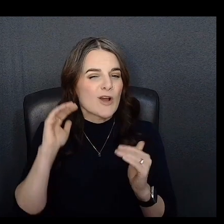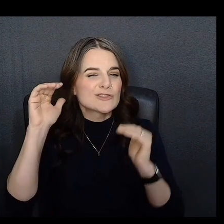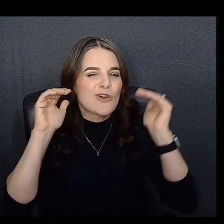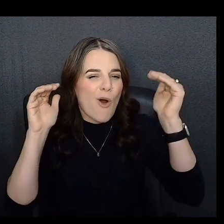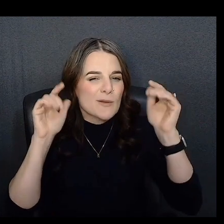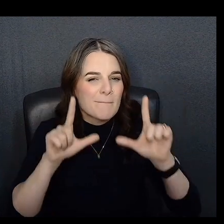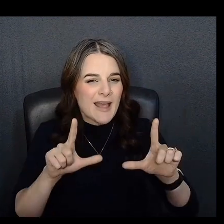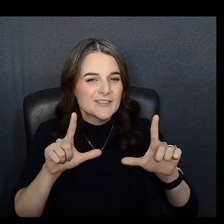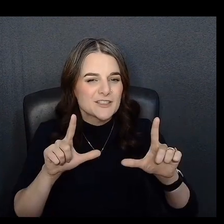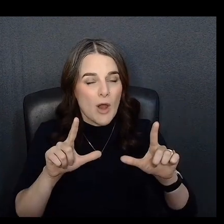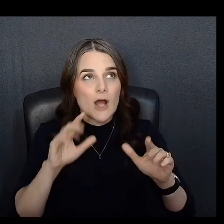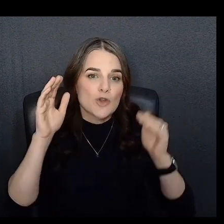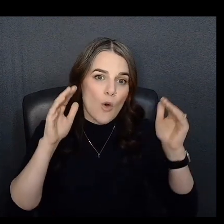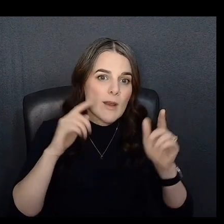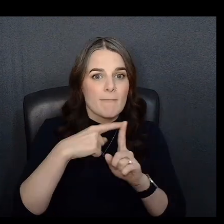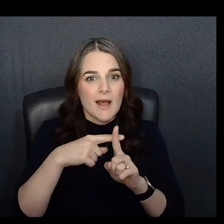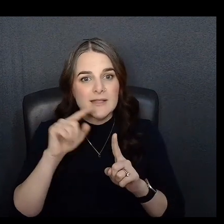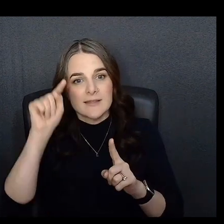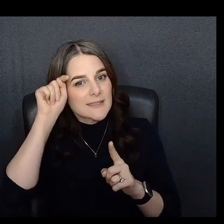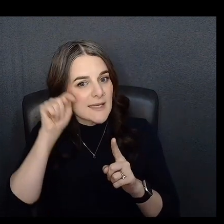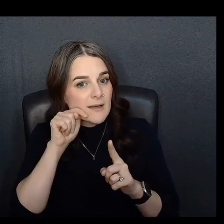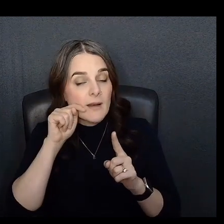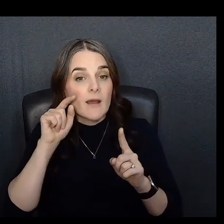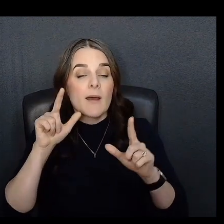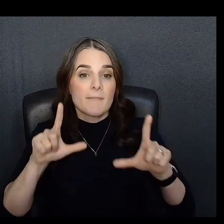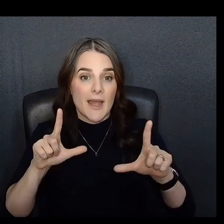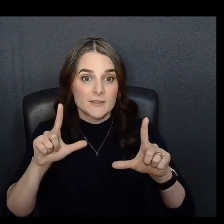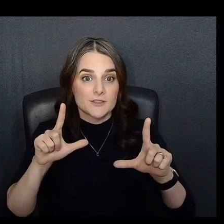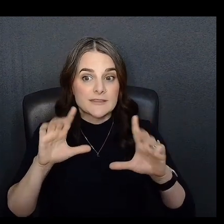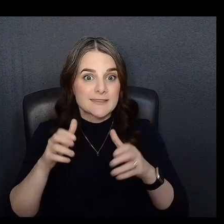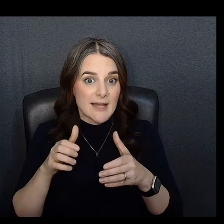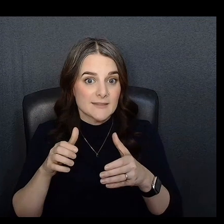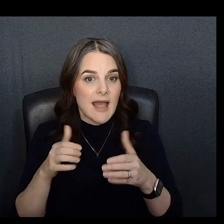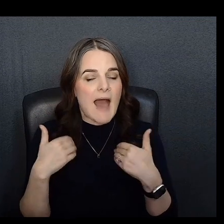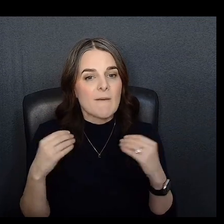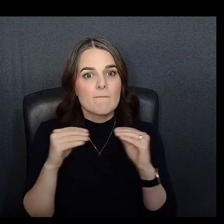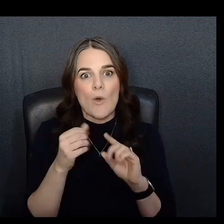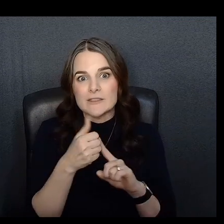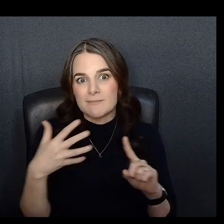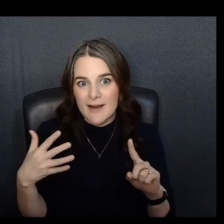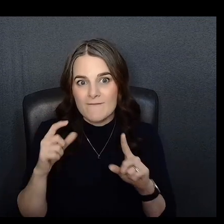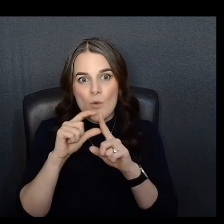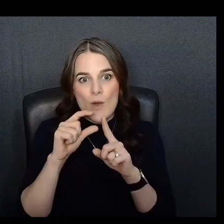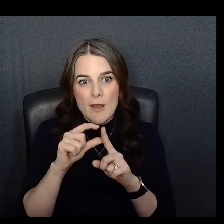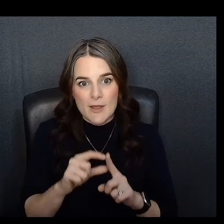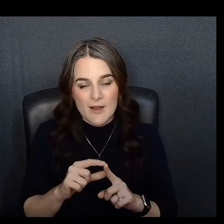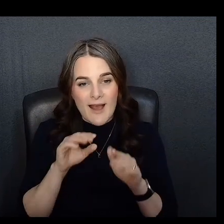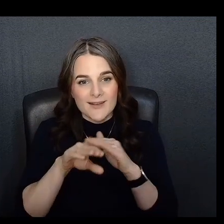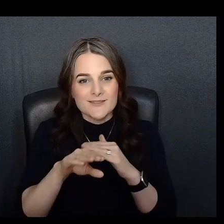and teen to be able to have this more expanded vocabulary, access to things for sexual health, intimacy,